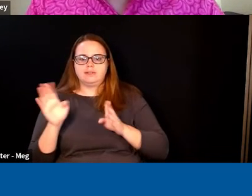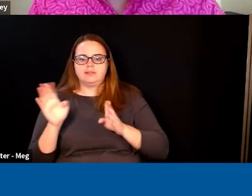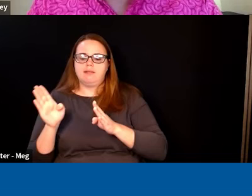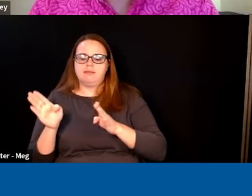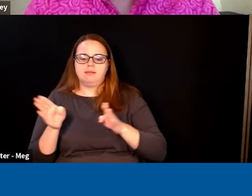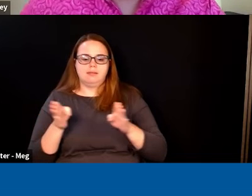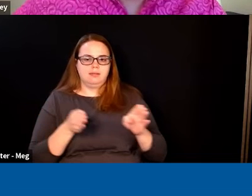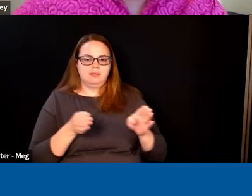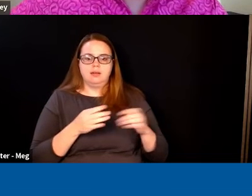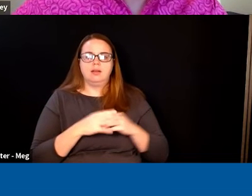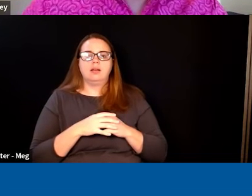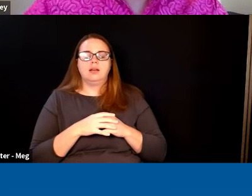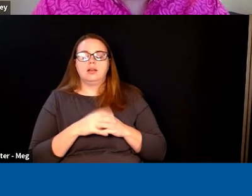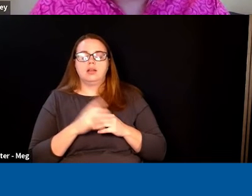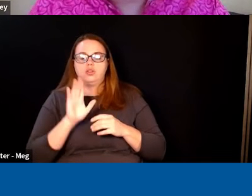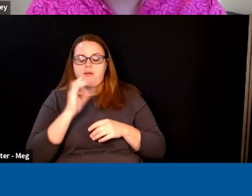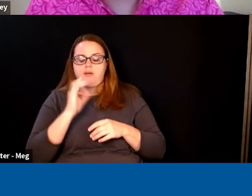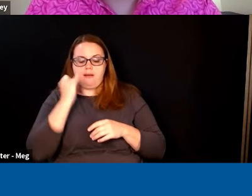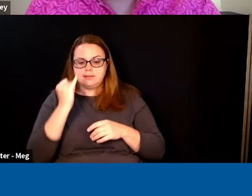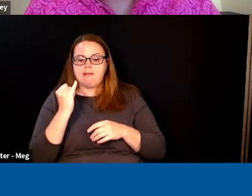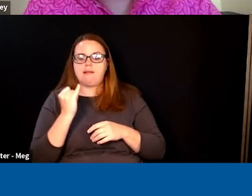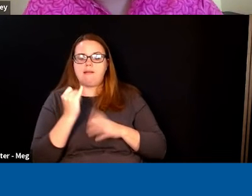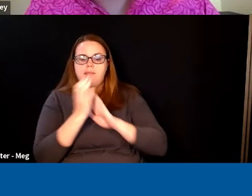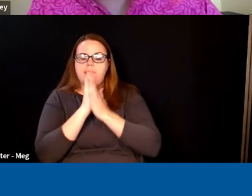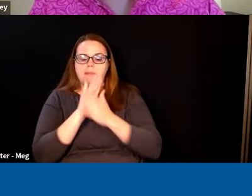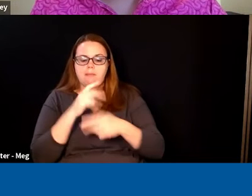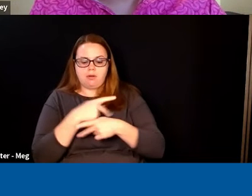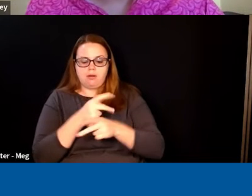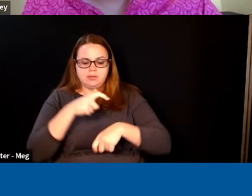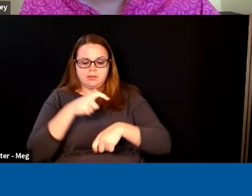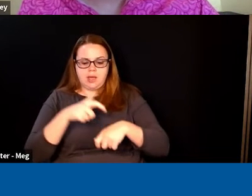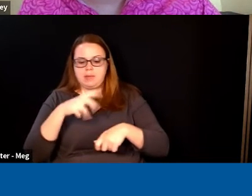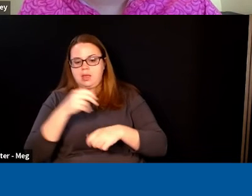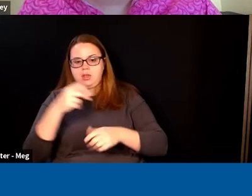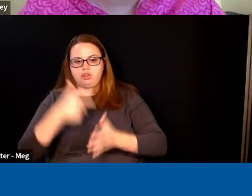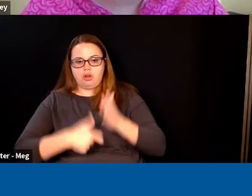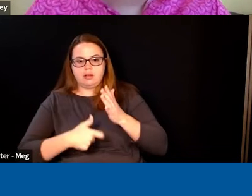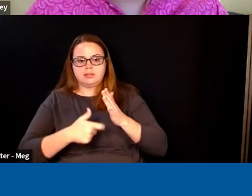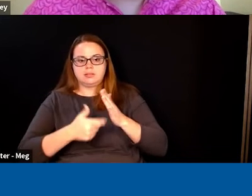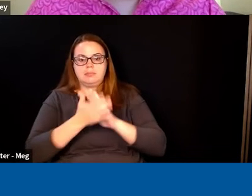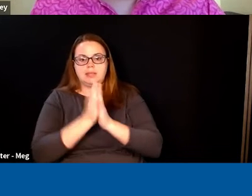as you take your idea and turn it into a product, time and cost magnify exponentially.